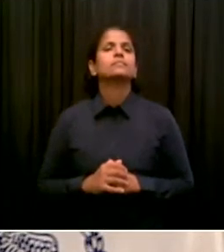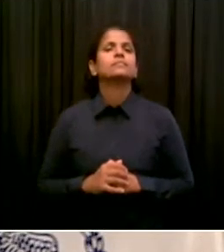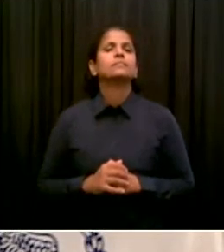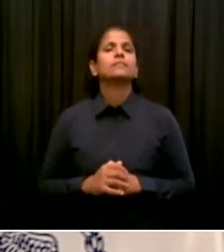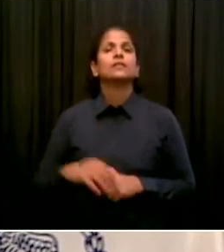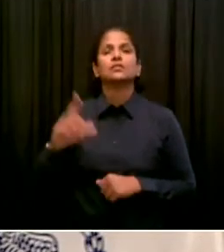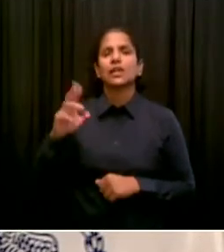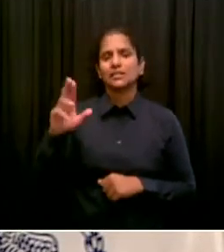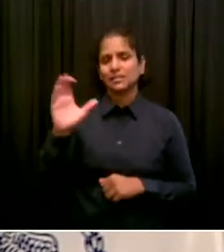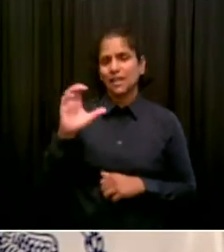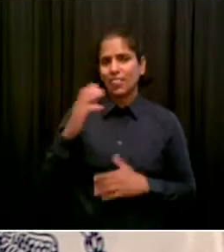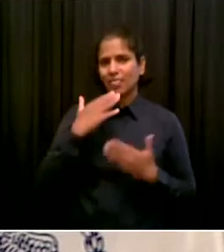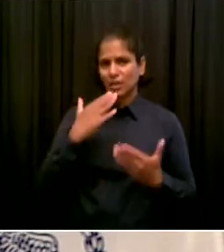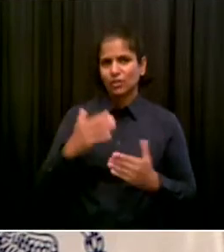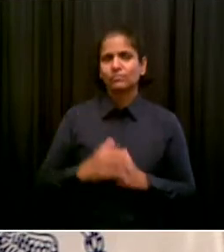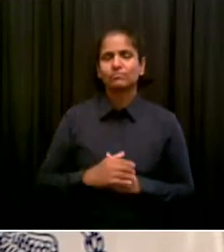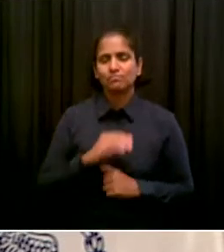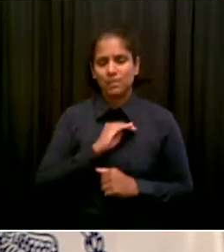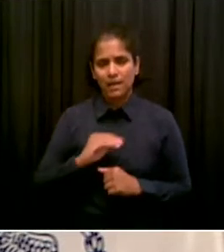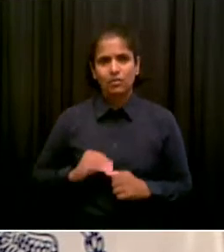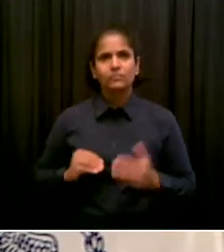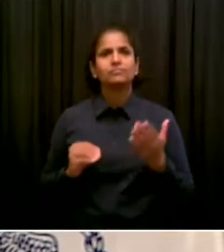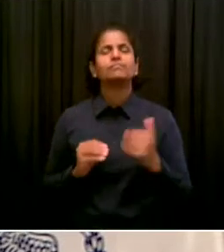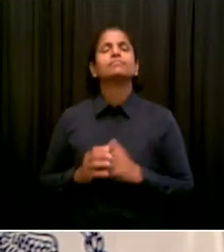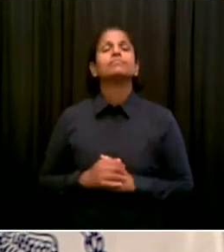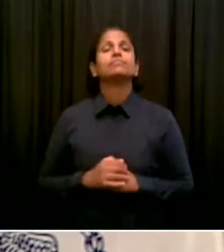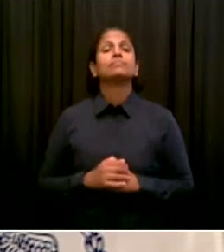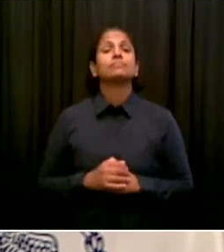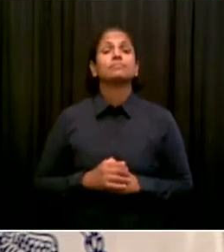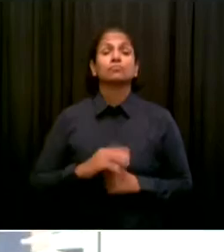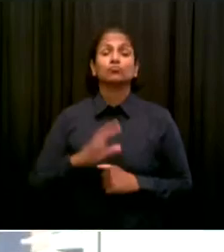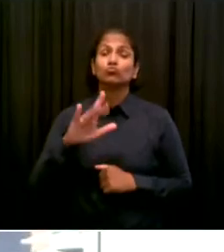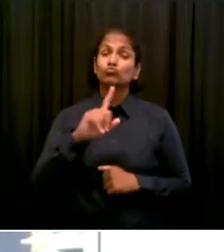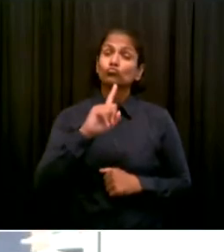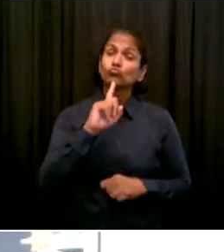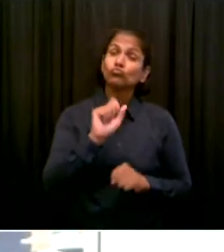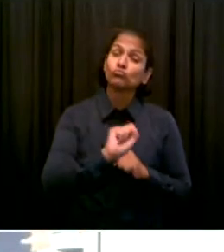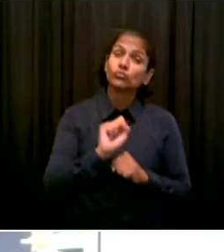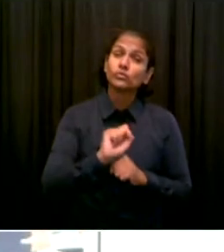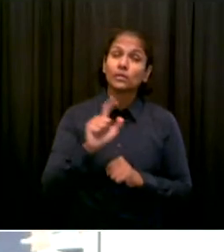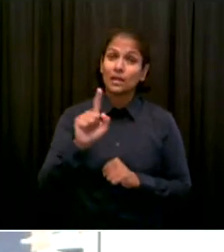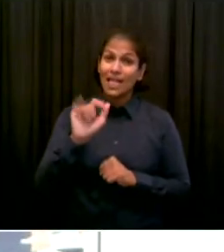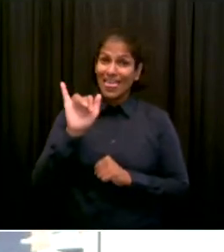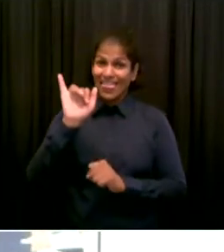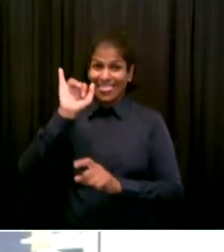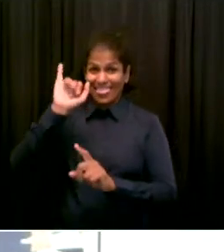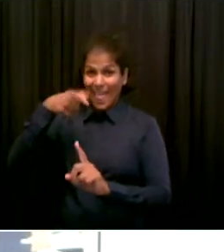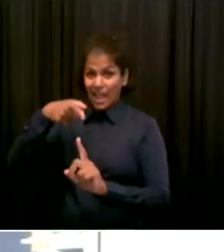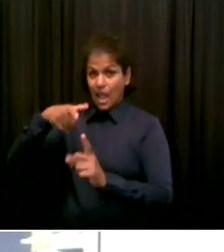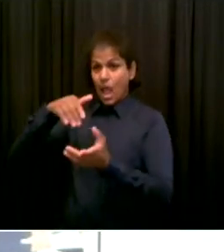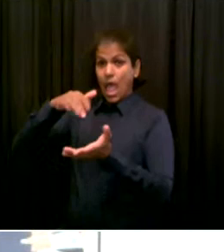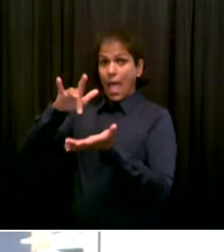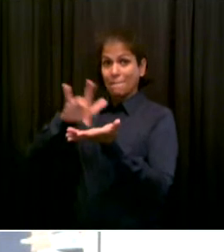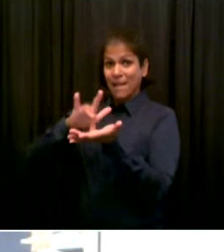IS MEDICALLY UNABLE TO BE VACCINATED?